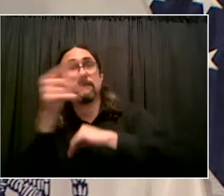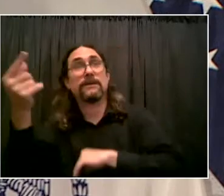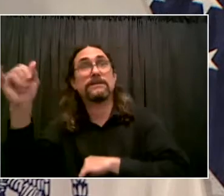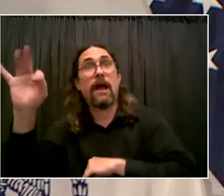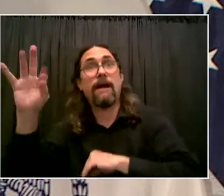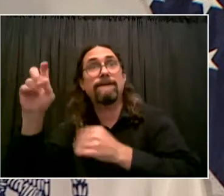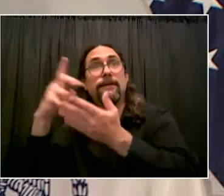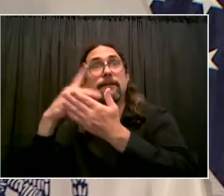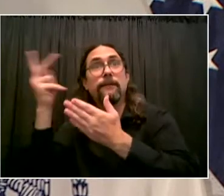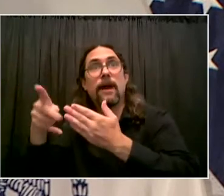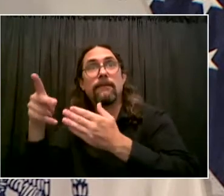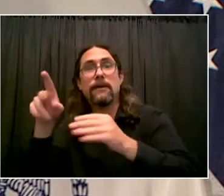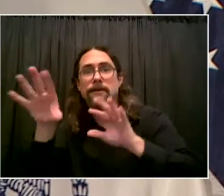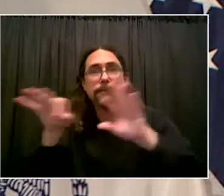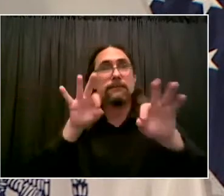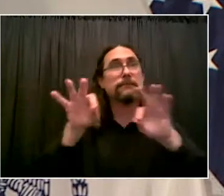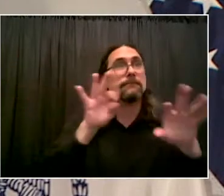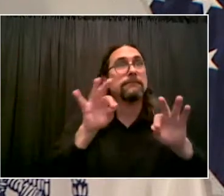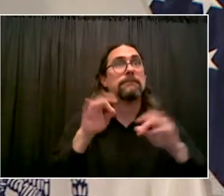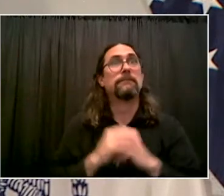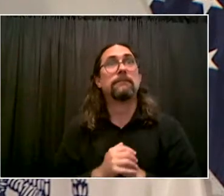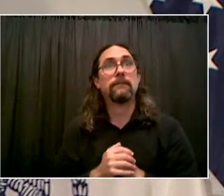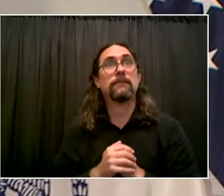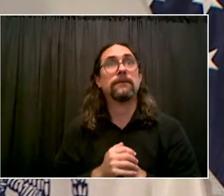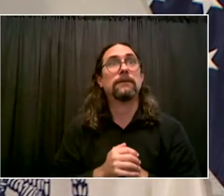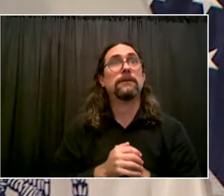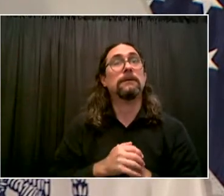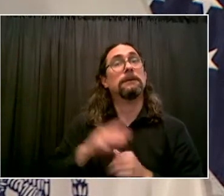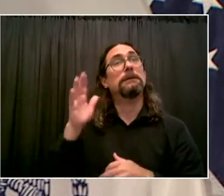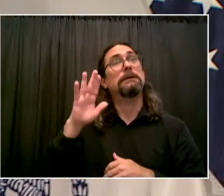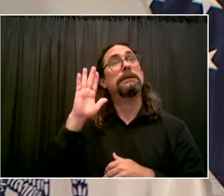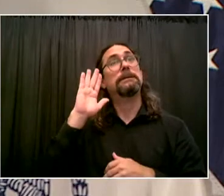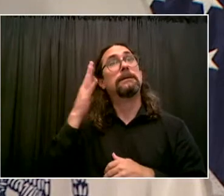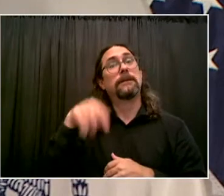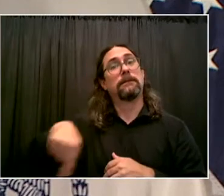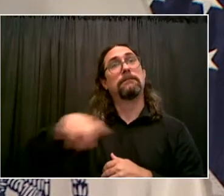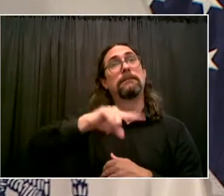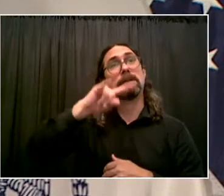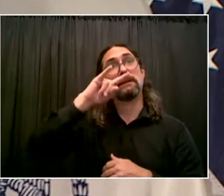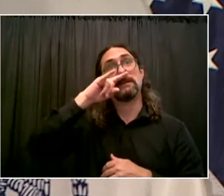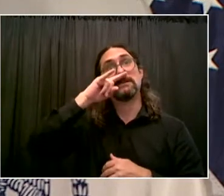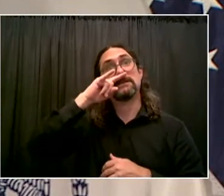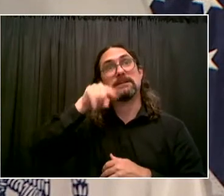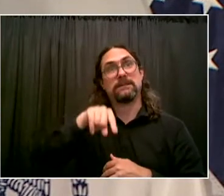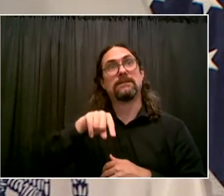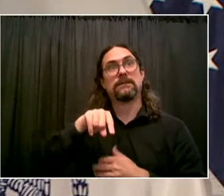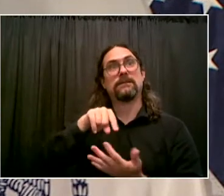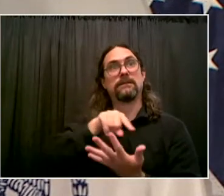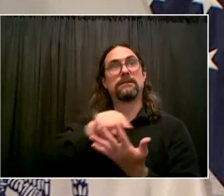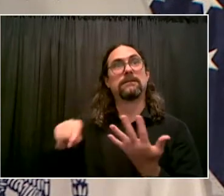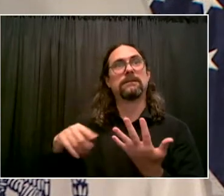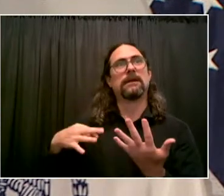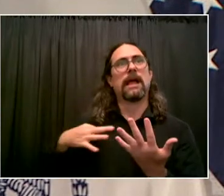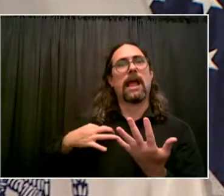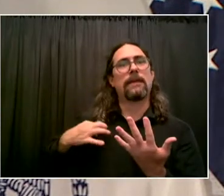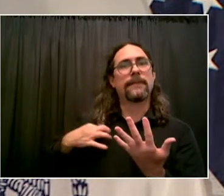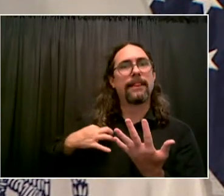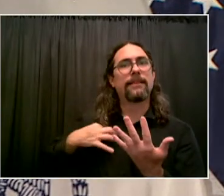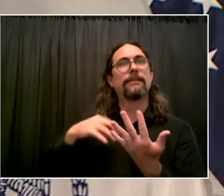INFORMATION